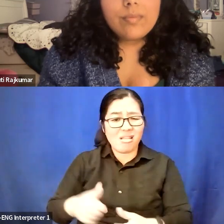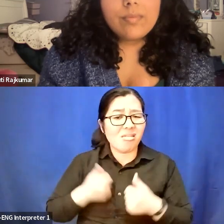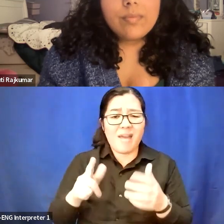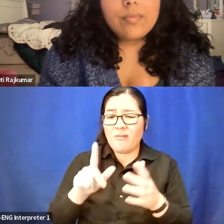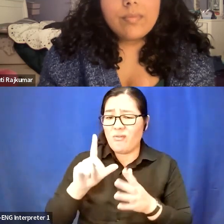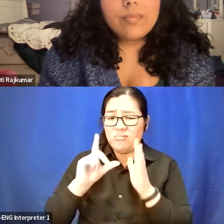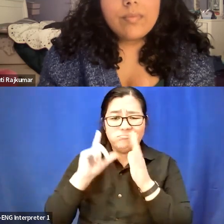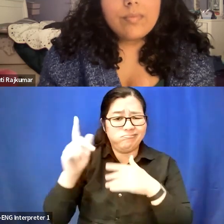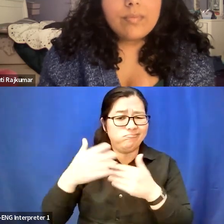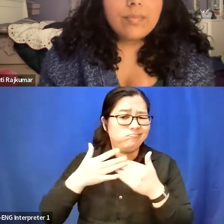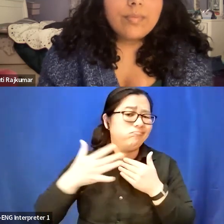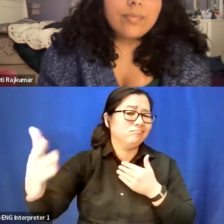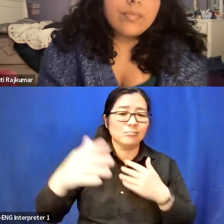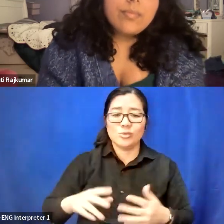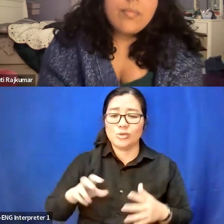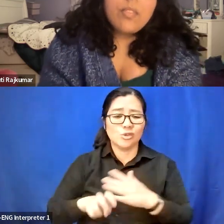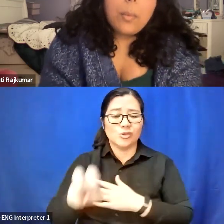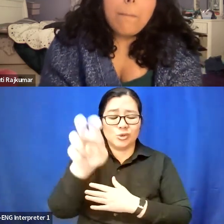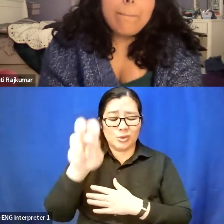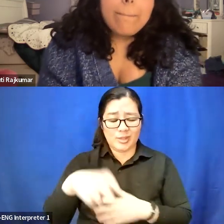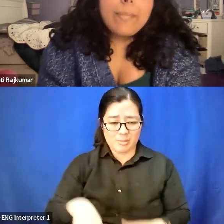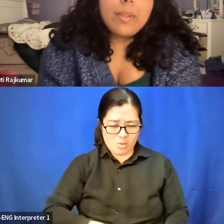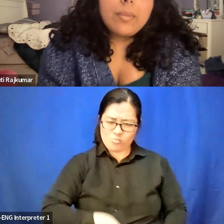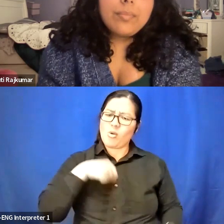Like being proud of my identities, all of them,